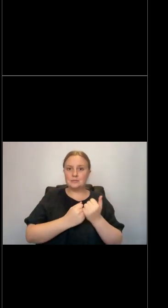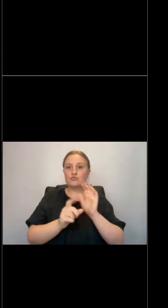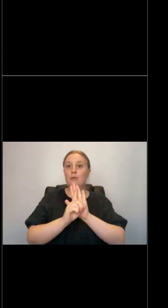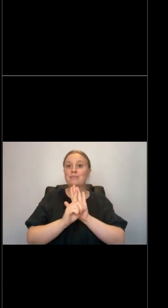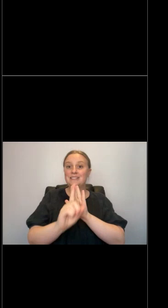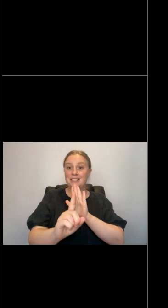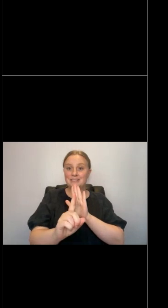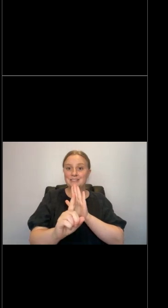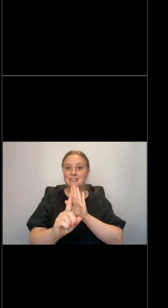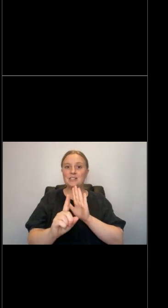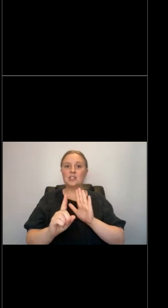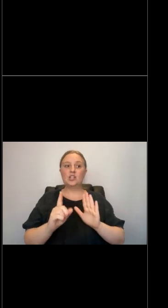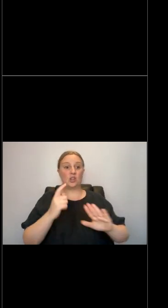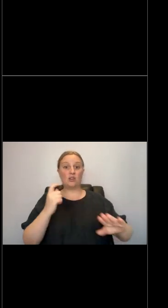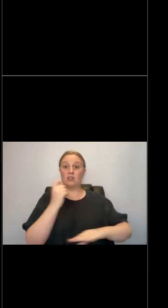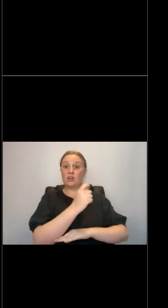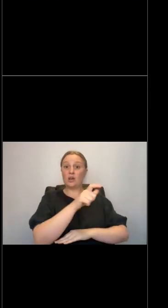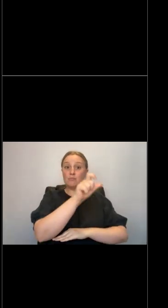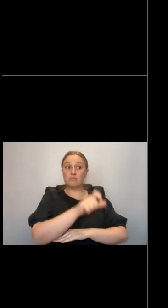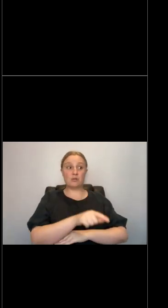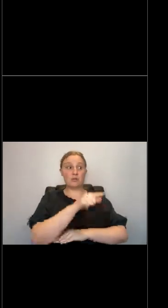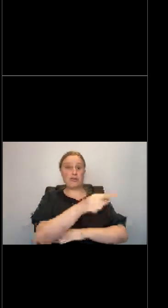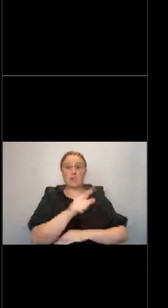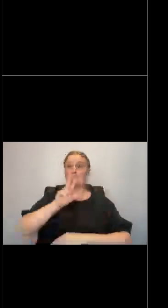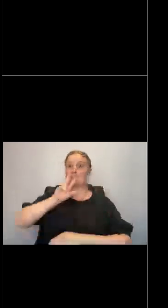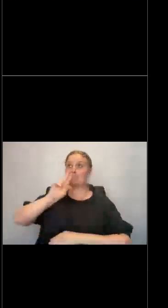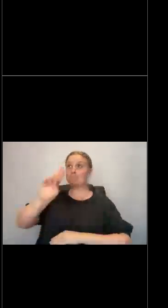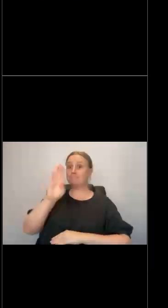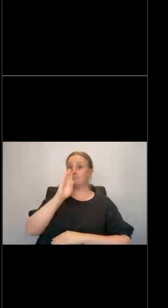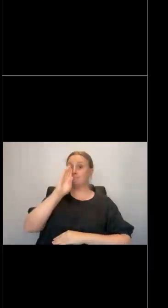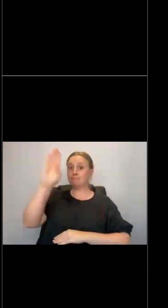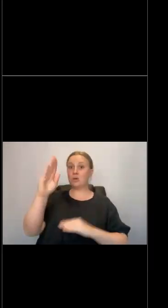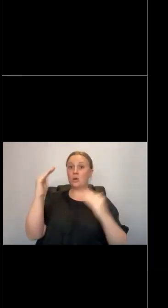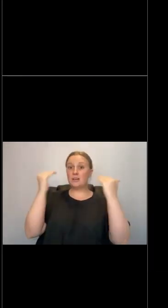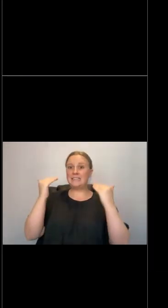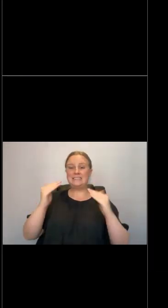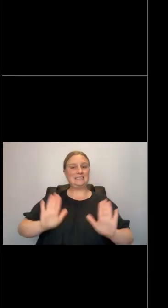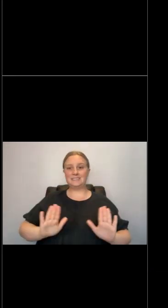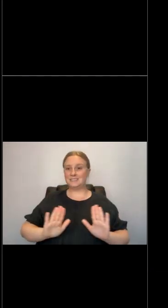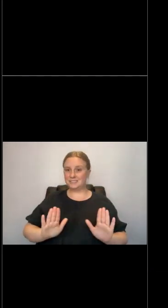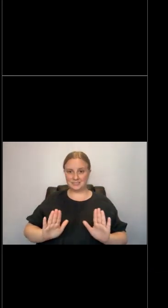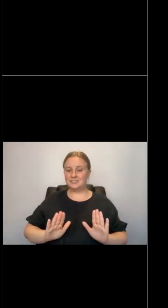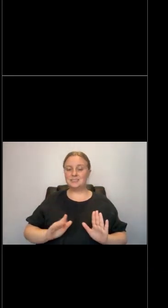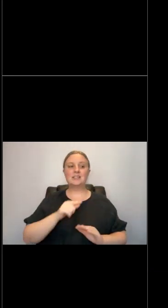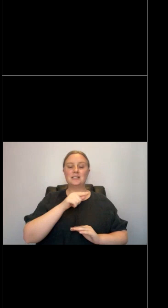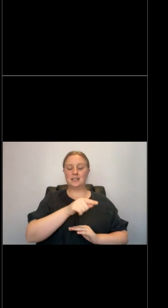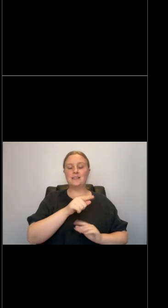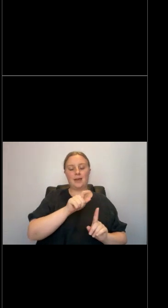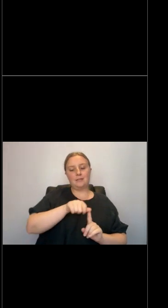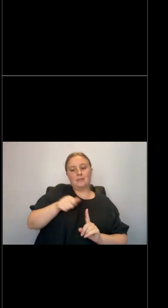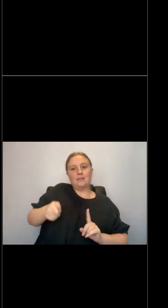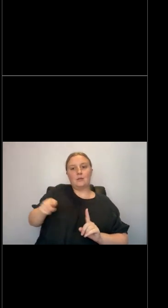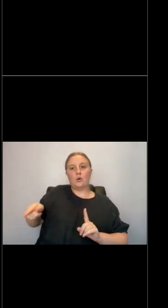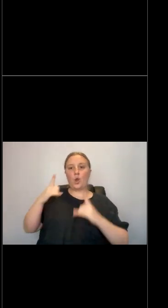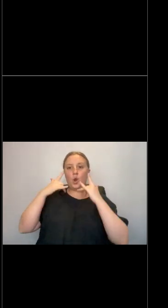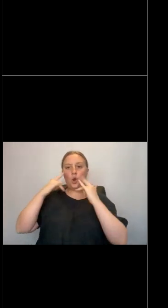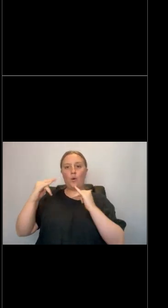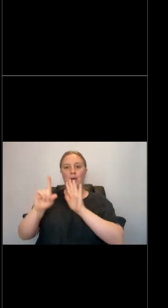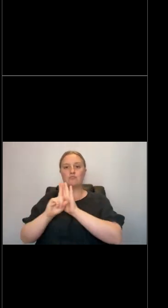So the accused generally doesn't speak to the mental health court justice hearings. They matter.